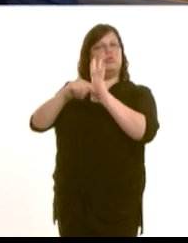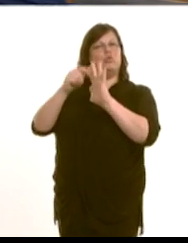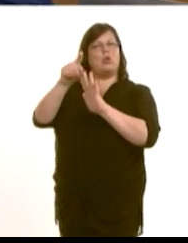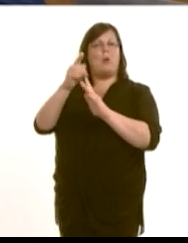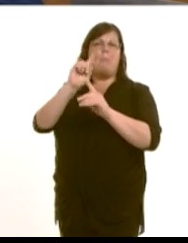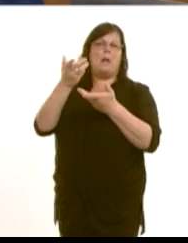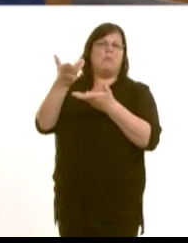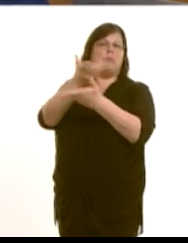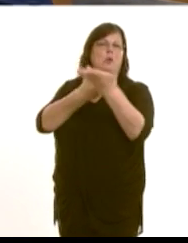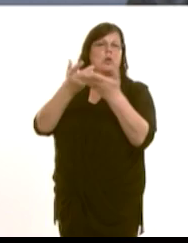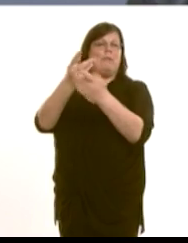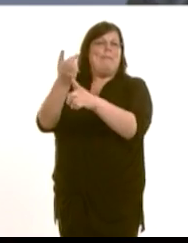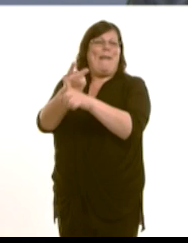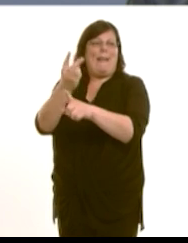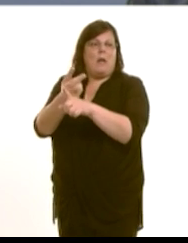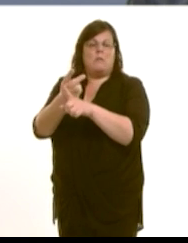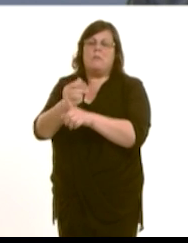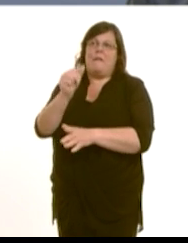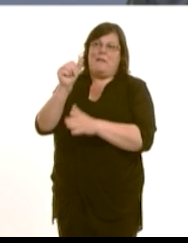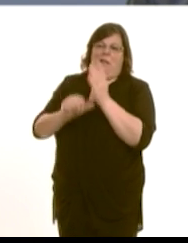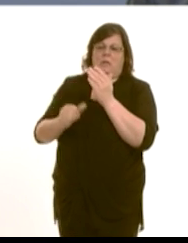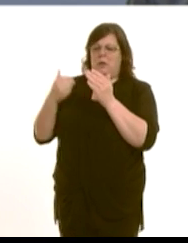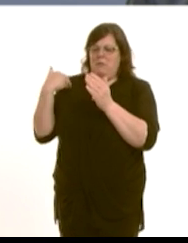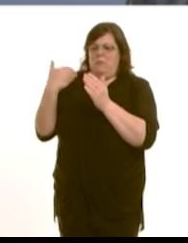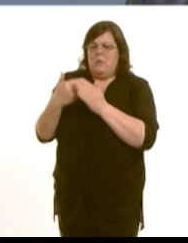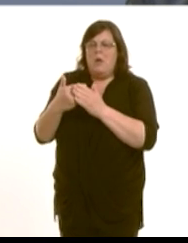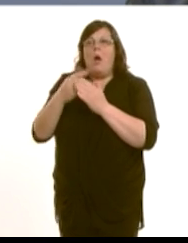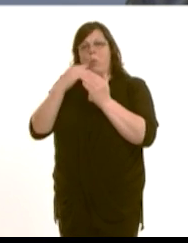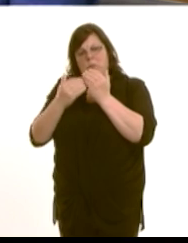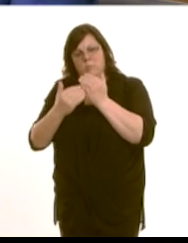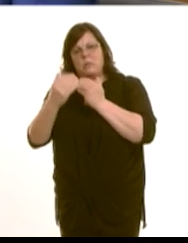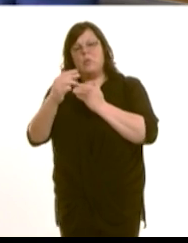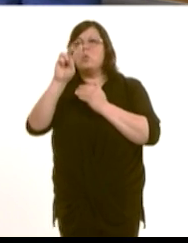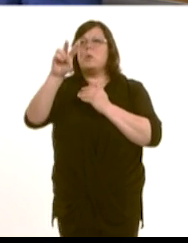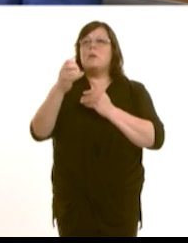which is open at the moment and will be until 27 July.